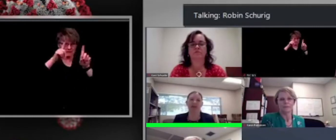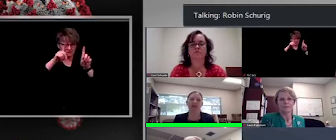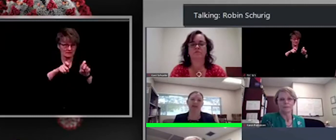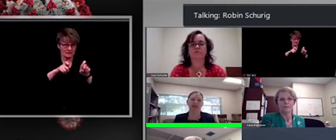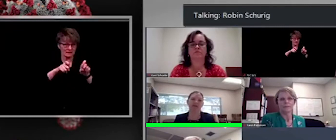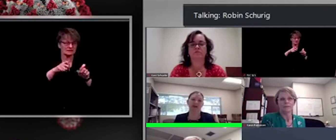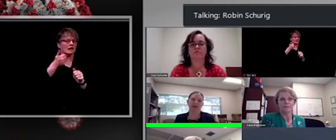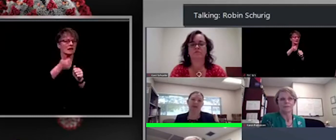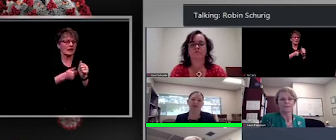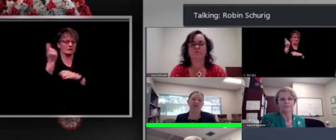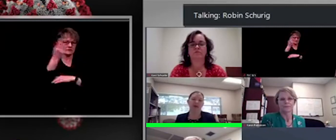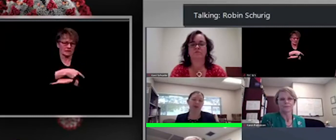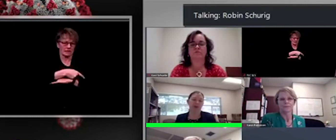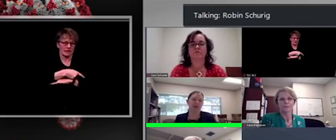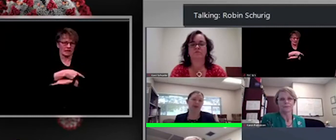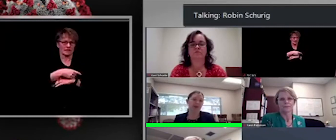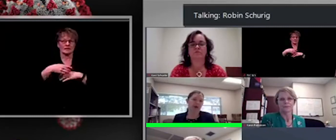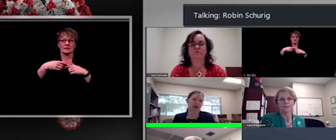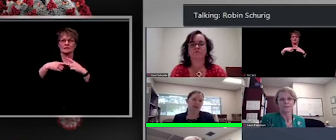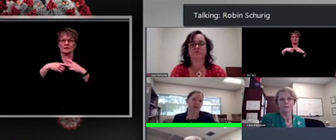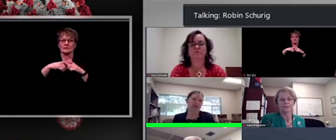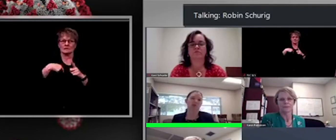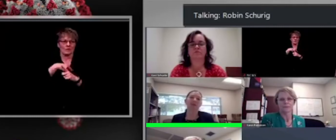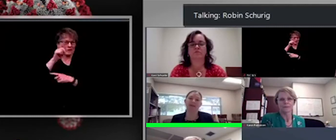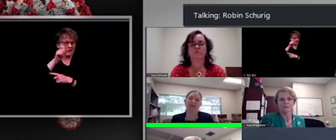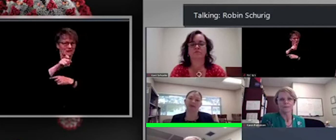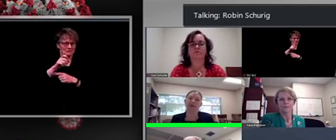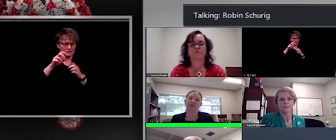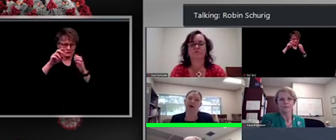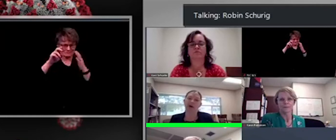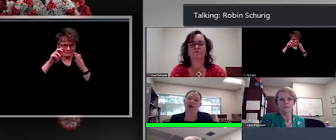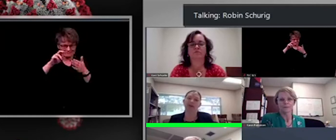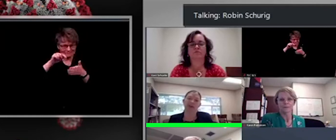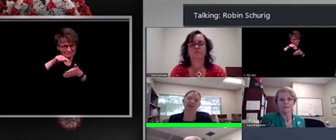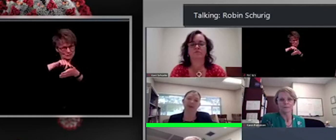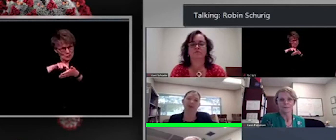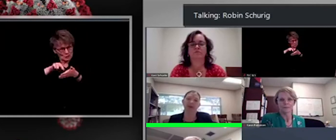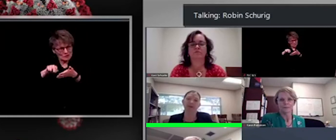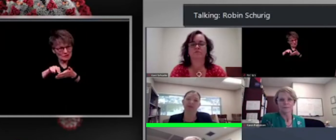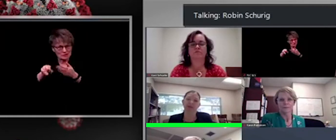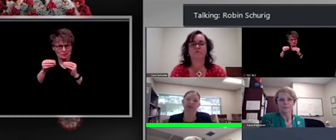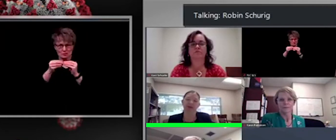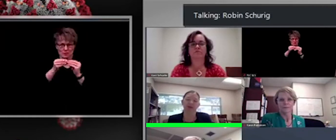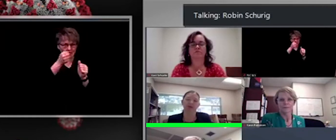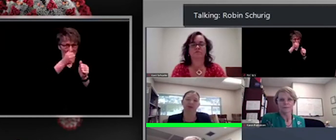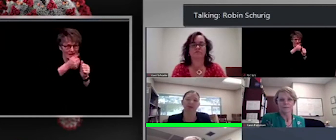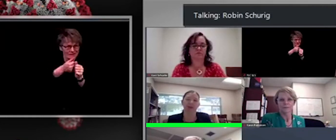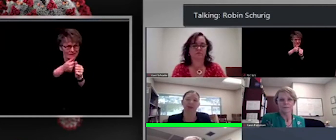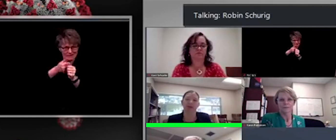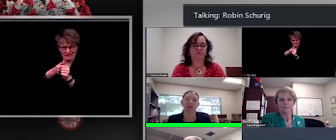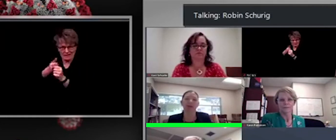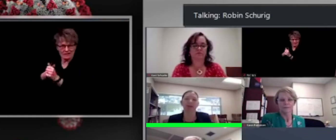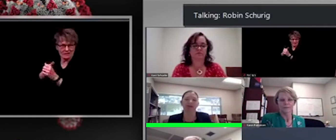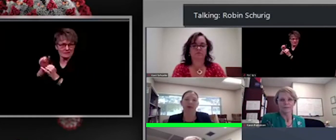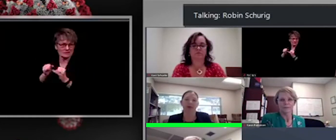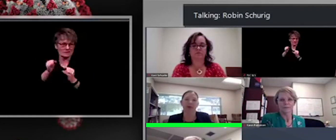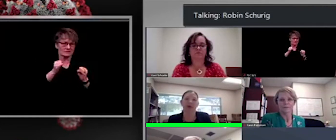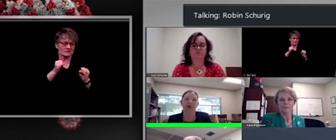those cases and find out that information, as far as what date they're going to fall on. So, it is a little bit difficult to tell just from our daily reports, how we're doing